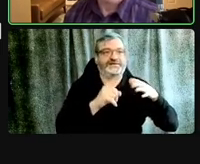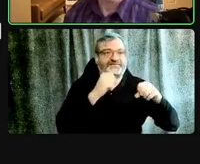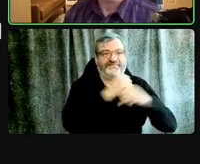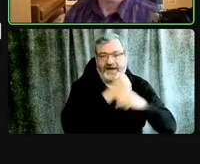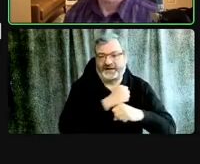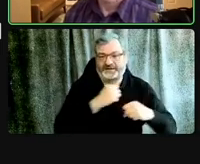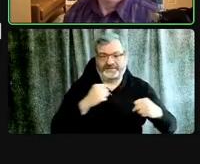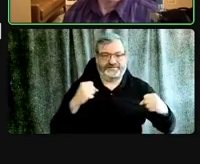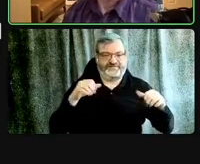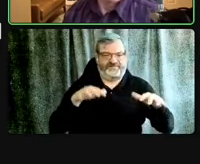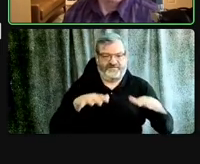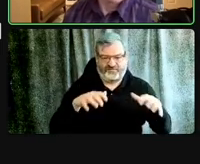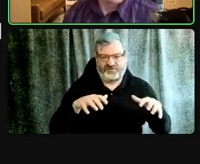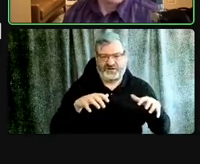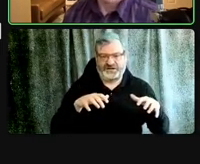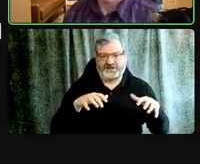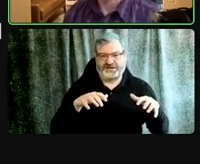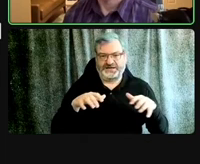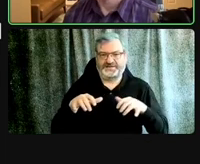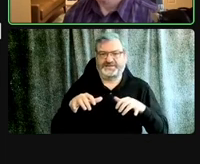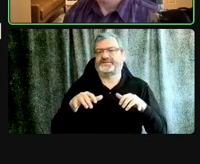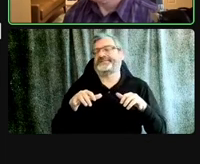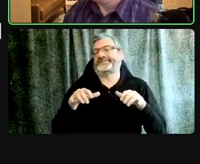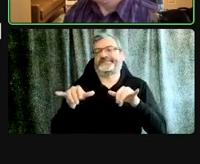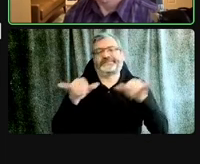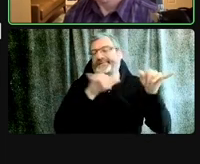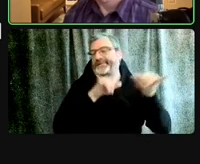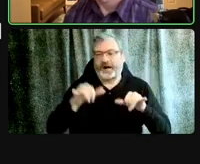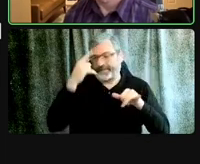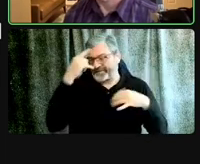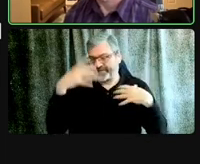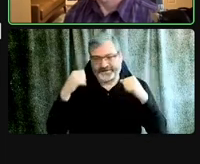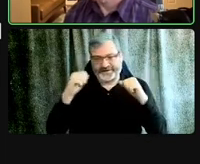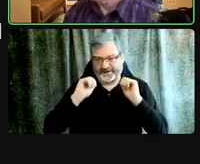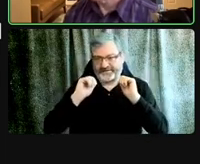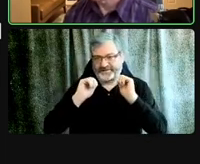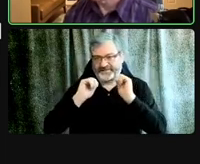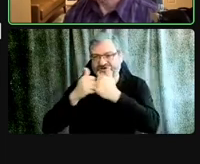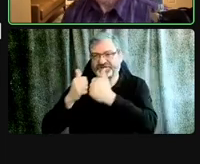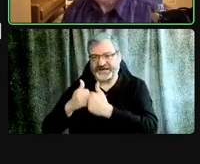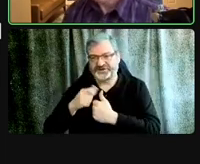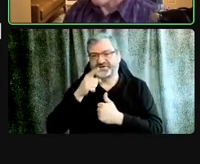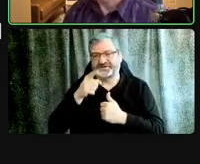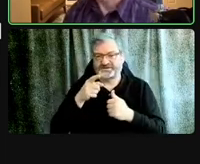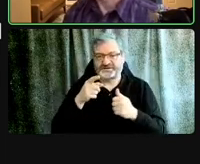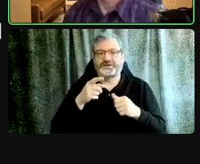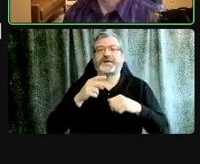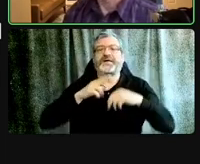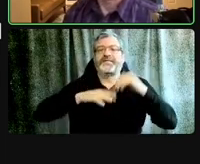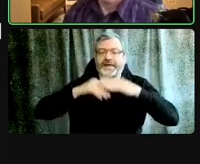challenges, dissociation, depression, anxiety and anger. They build on top of the common